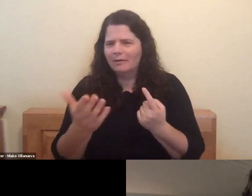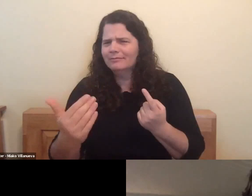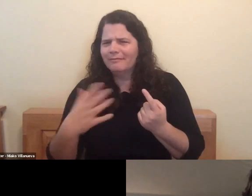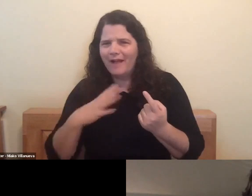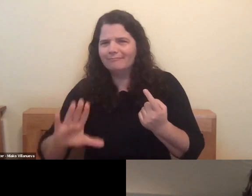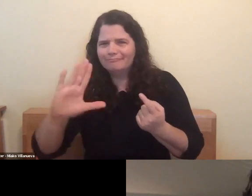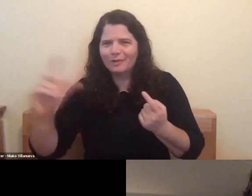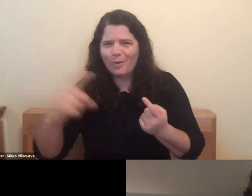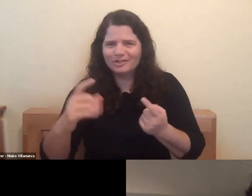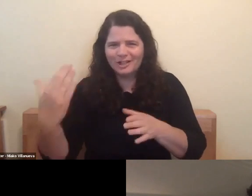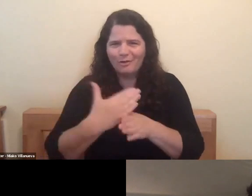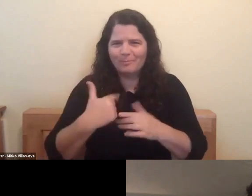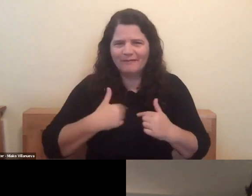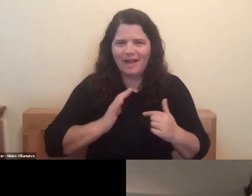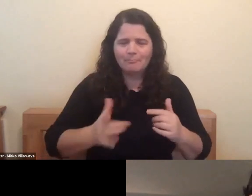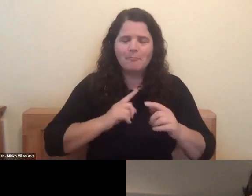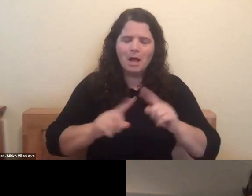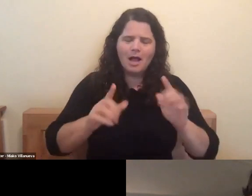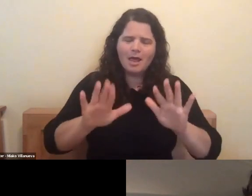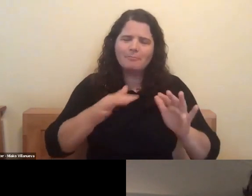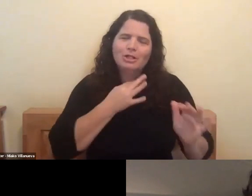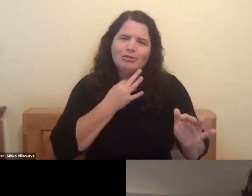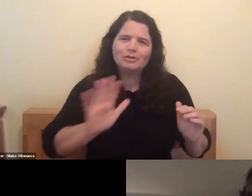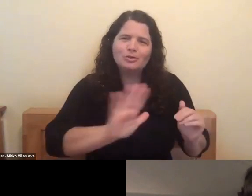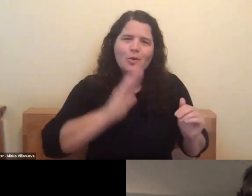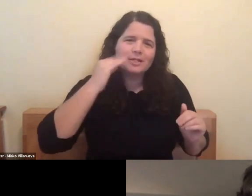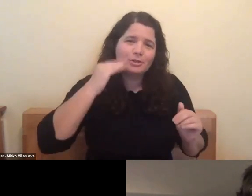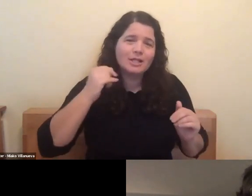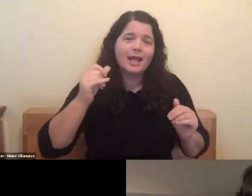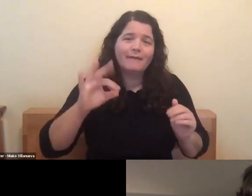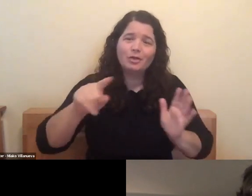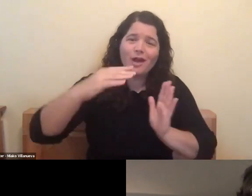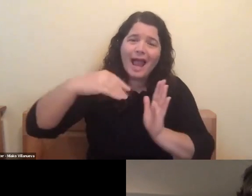your own experience so for example when you were annotating your own corpus or using other corpus